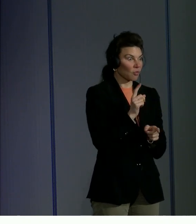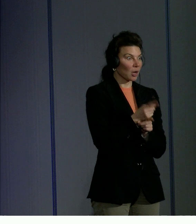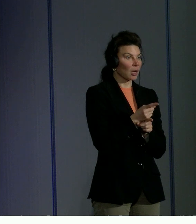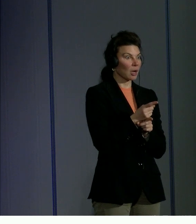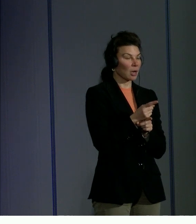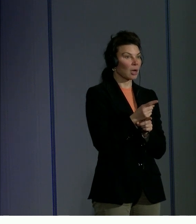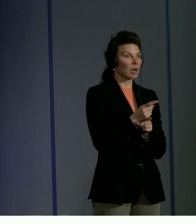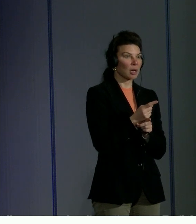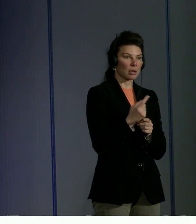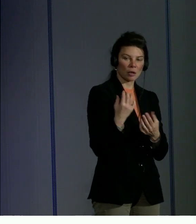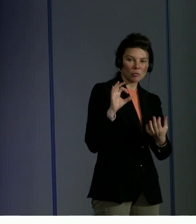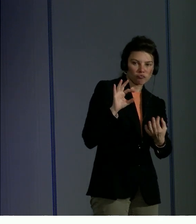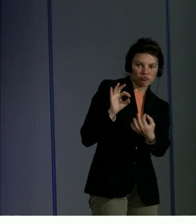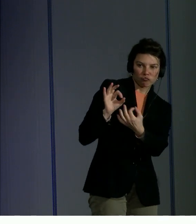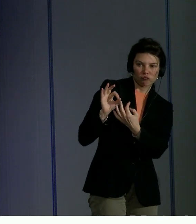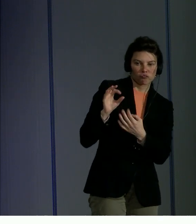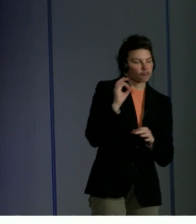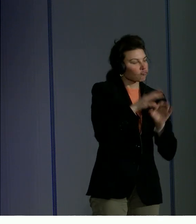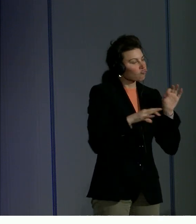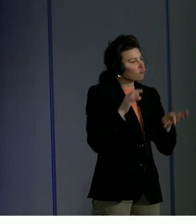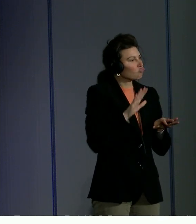their perspective. >> CATHERINE SCHMITT WHITAKER: